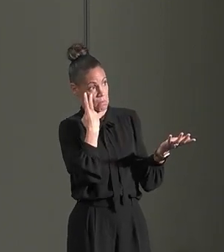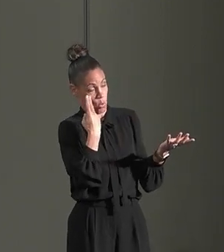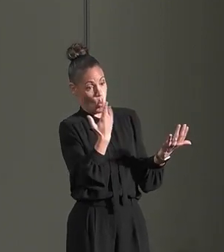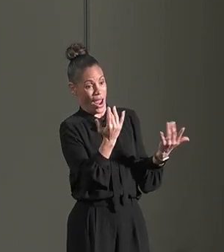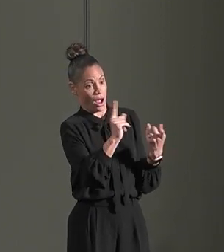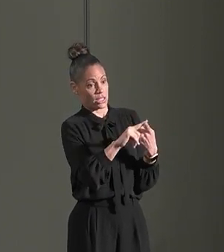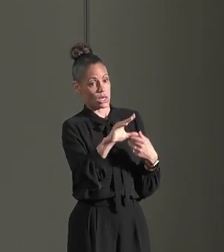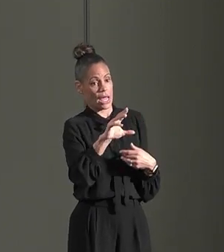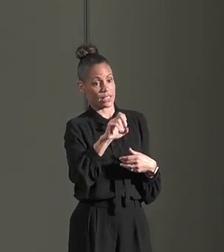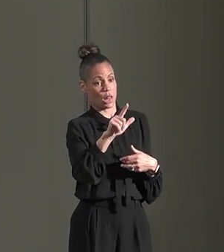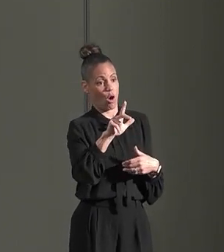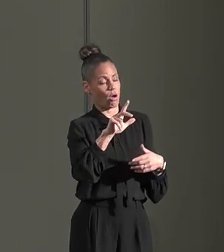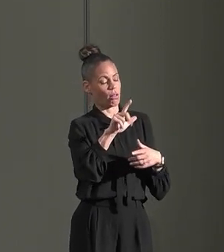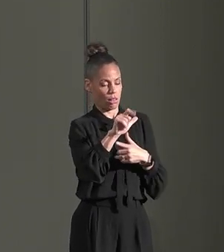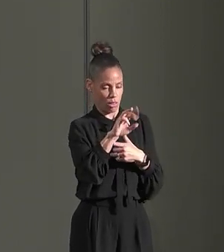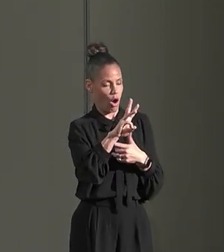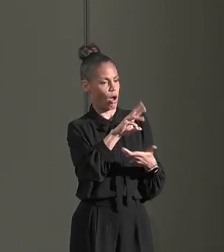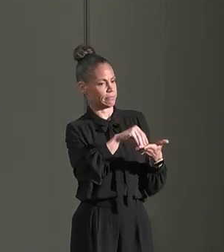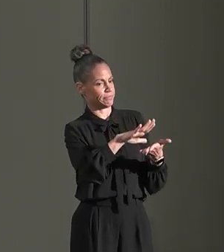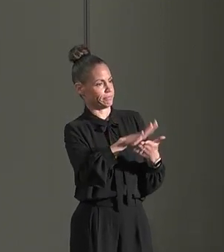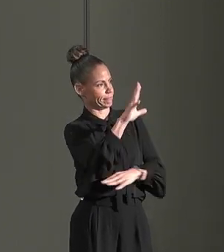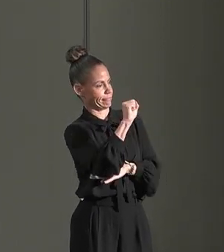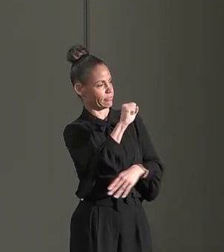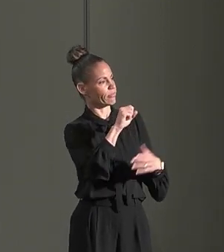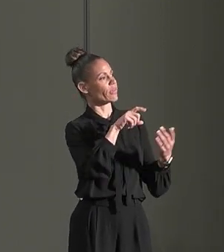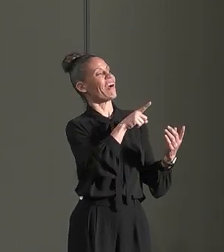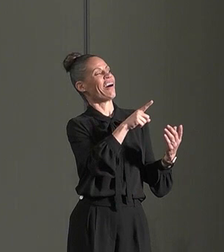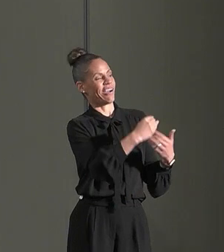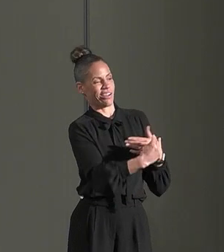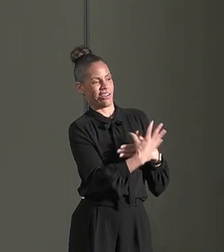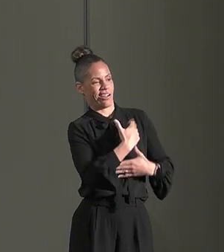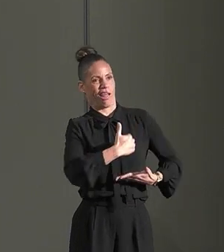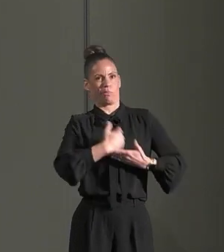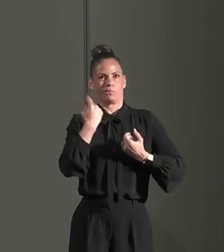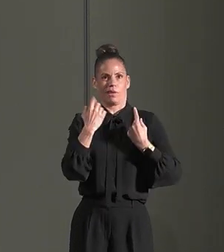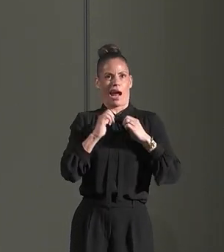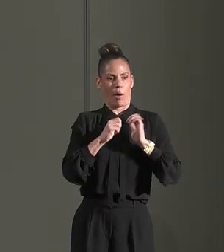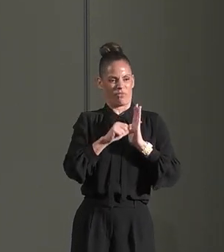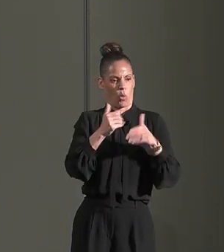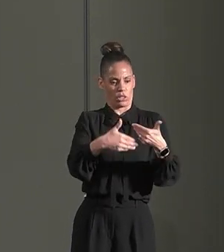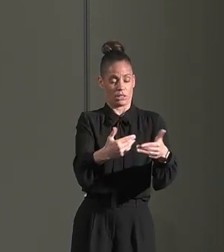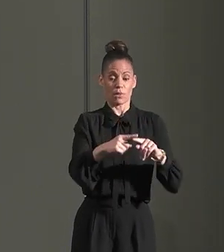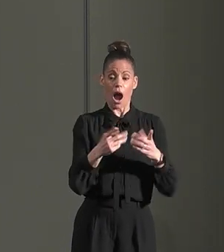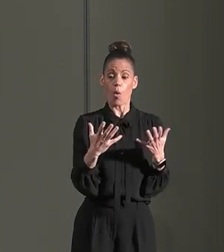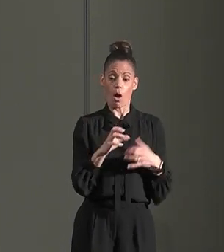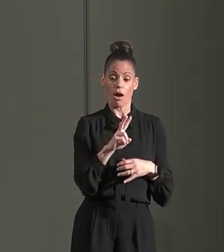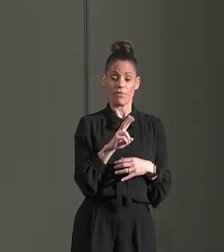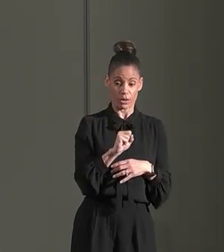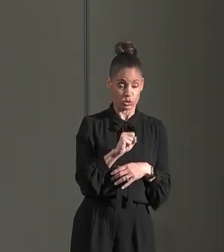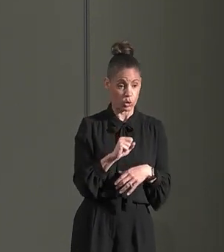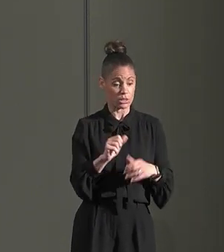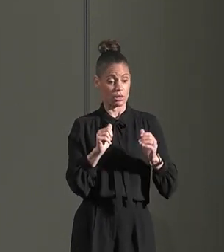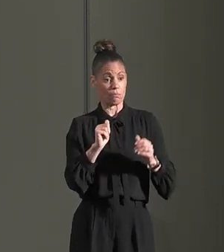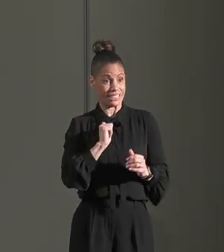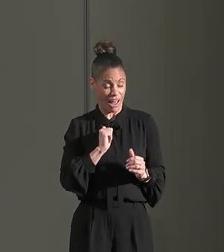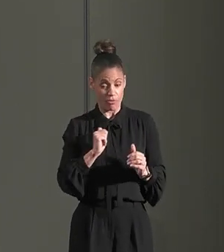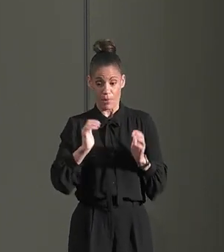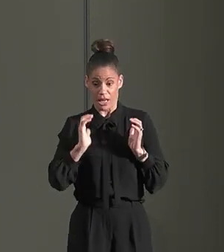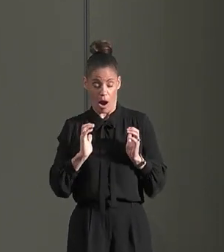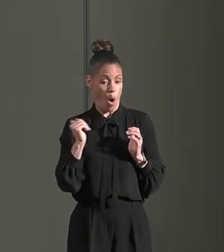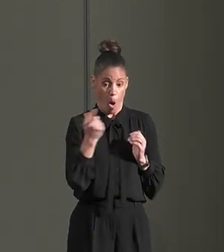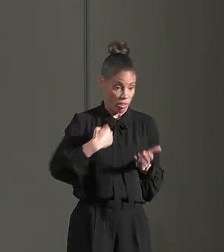the books. What I do know I want VitalSource and partners and customers to be examples why didn't